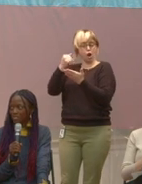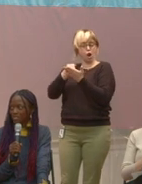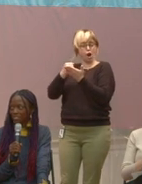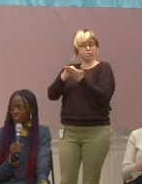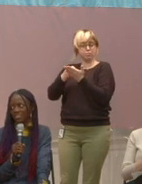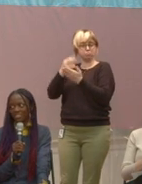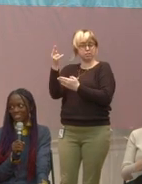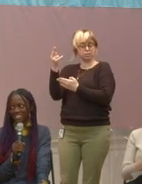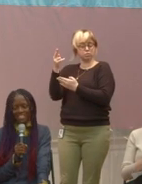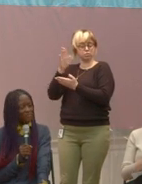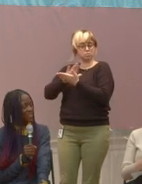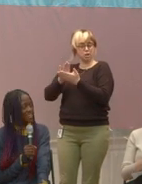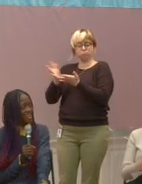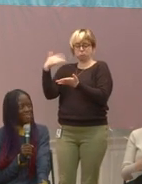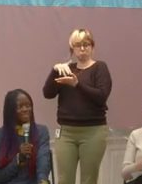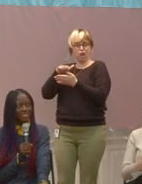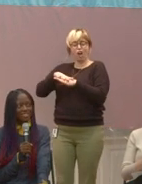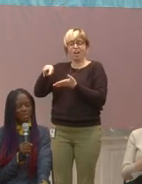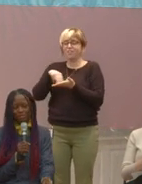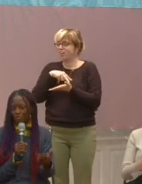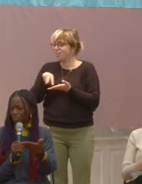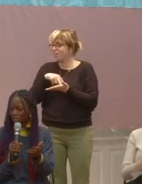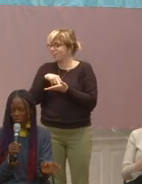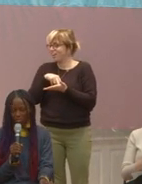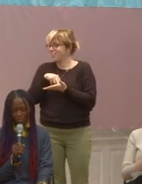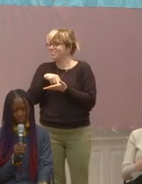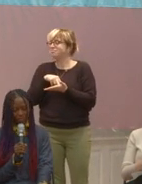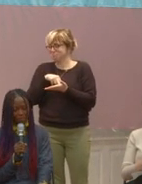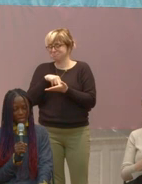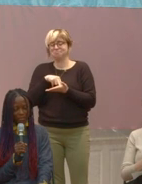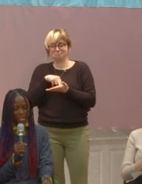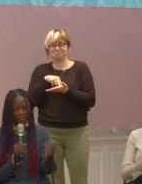studies on dance. And I have this recalling of a paper that I